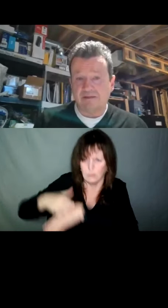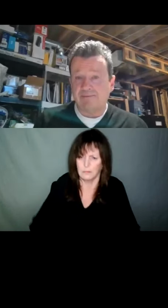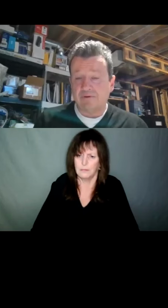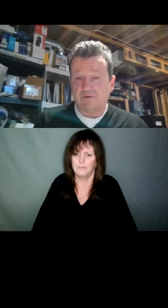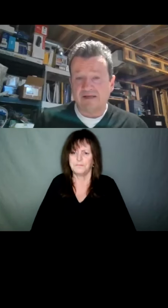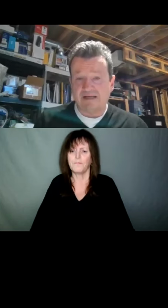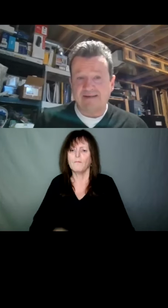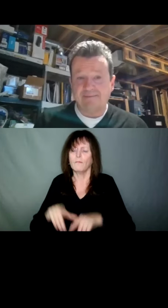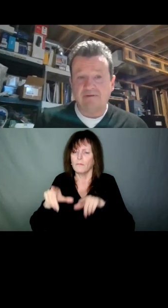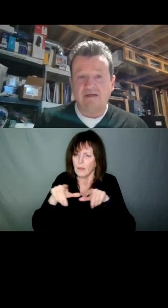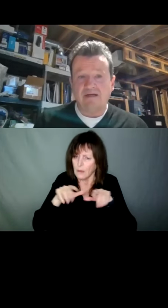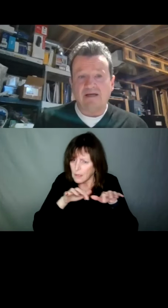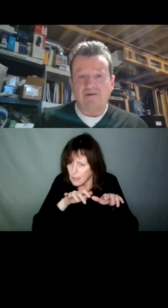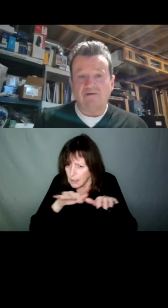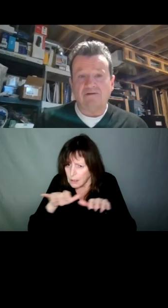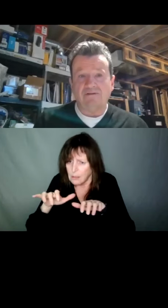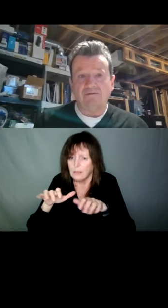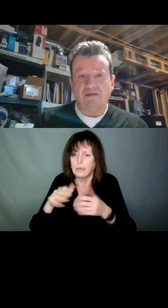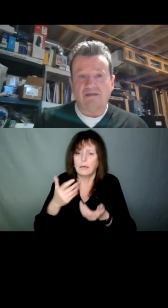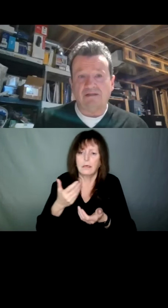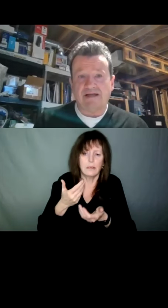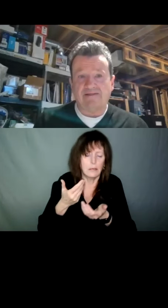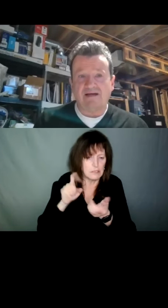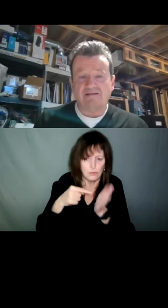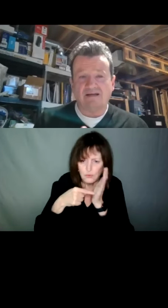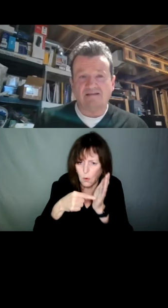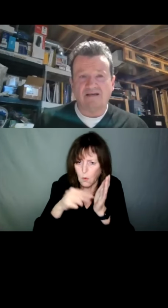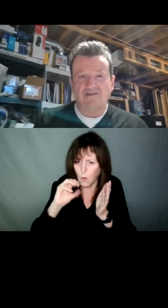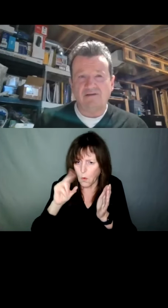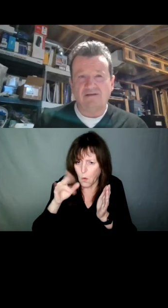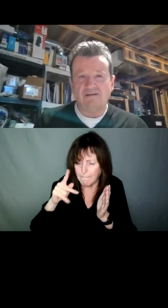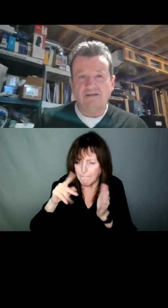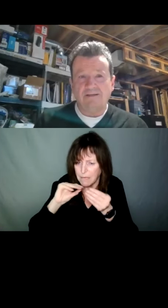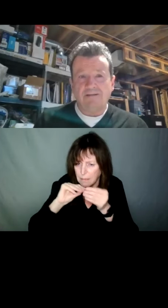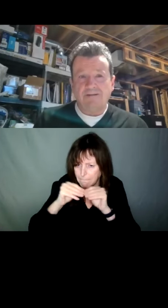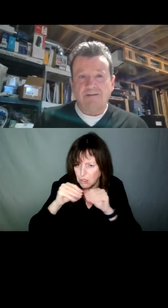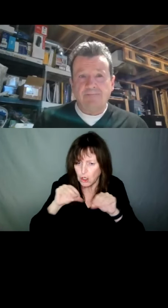still give it to people over the age of 55 and you will go on the website and had to prove that you have